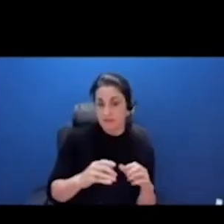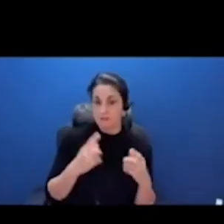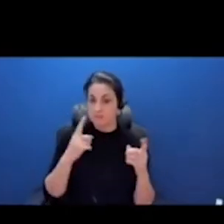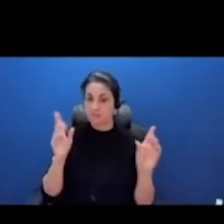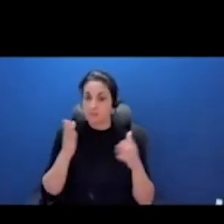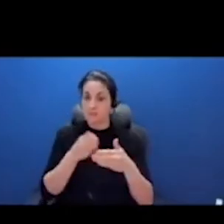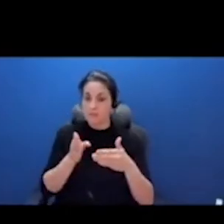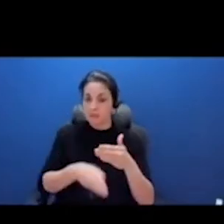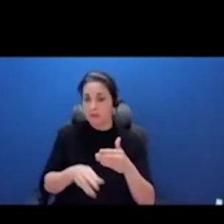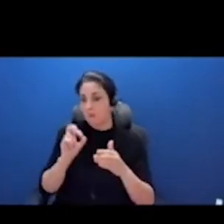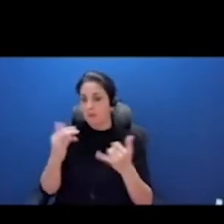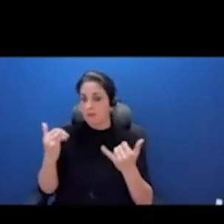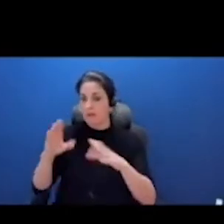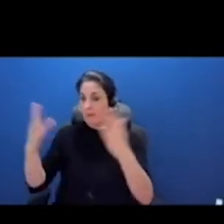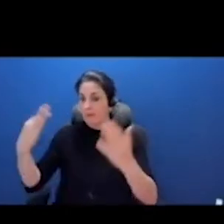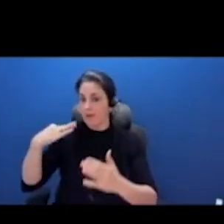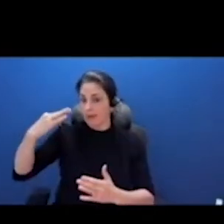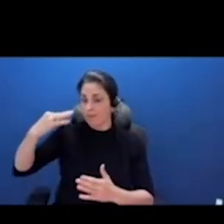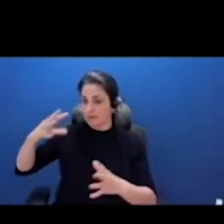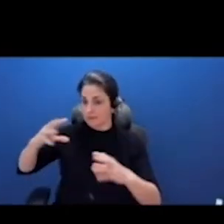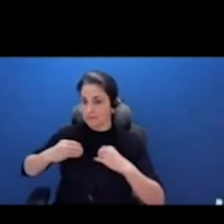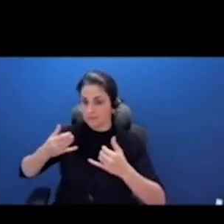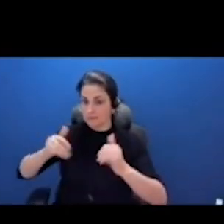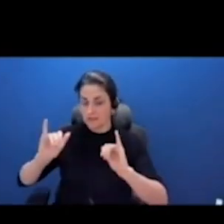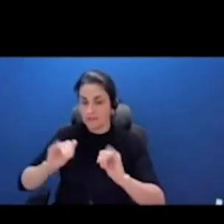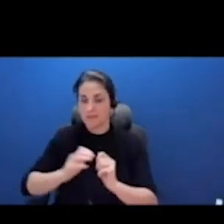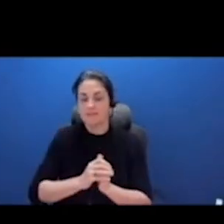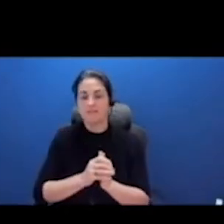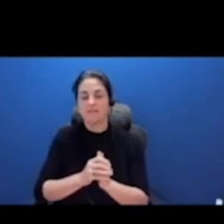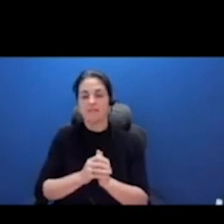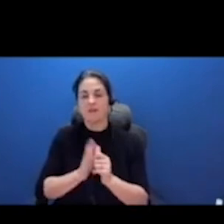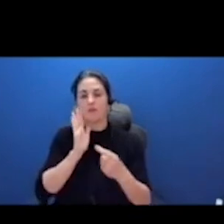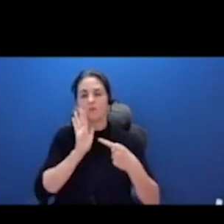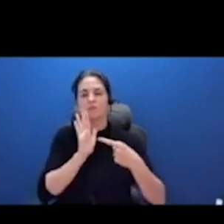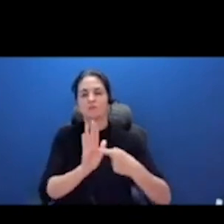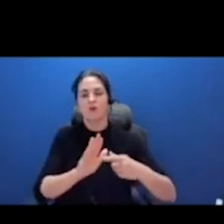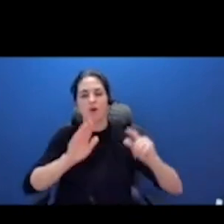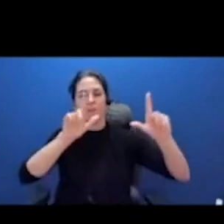completed, or even open for applications. To guide you through this, we’ll be screen-sharing